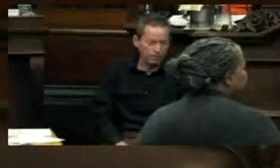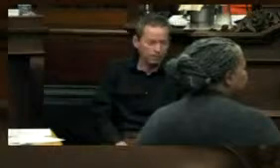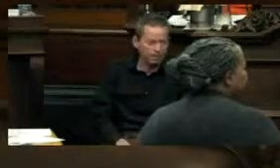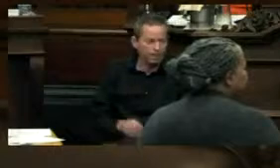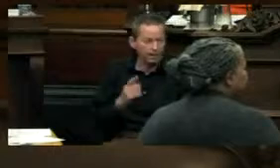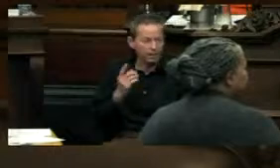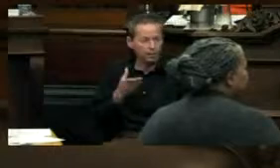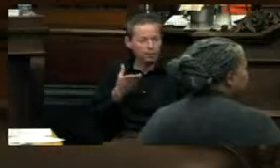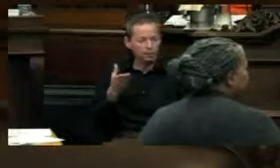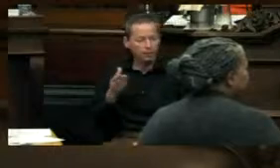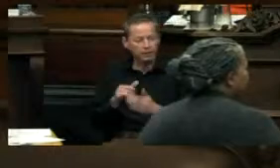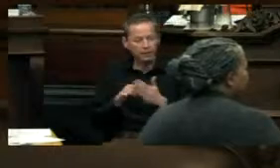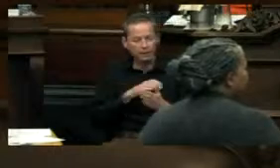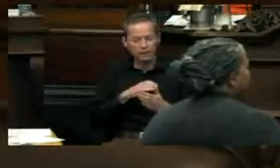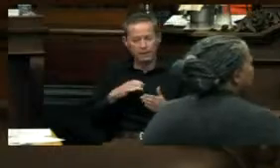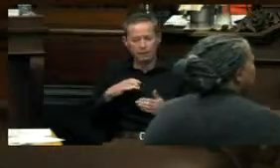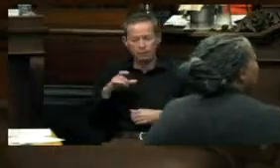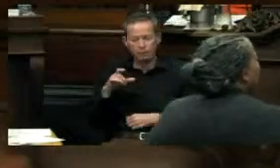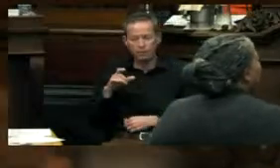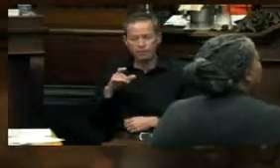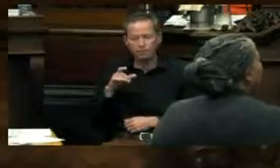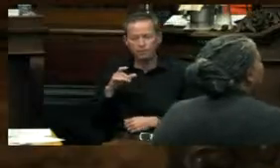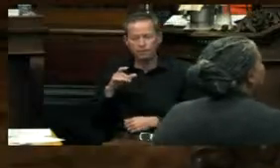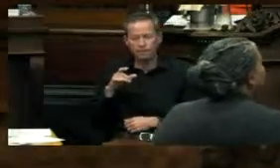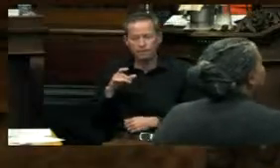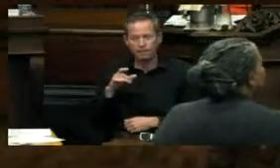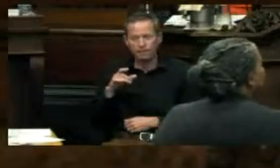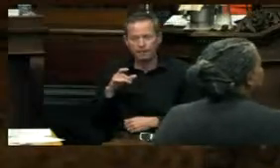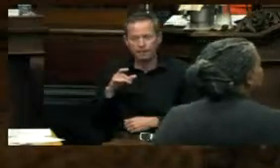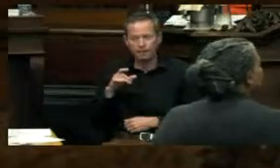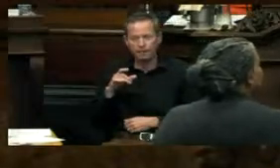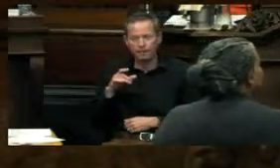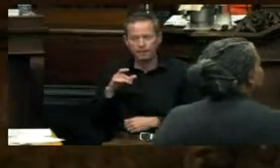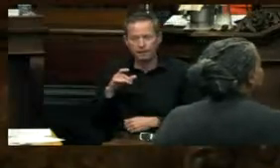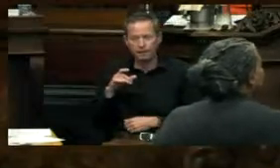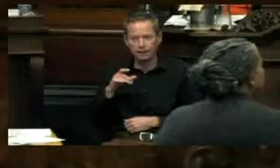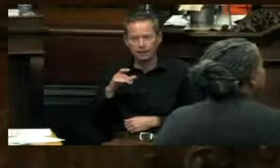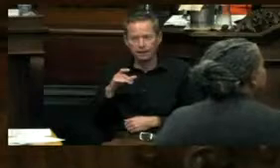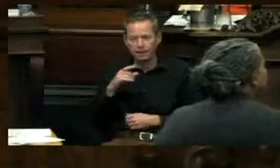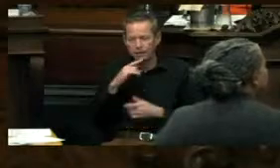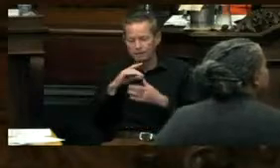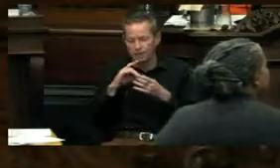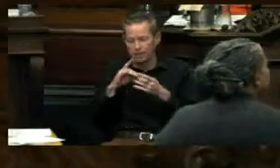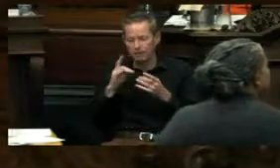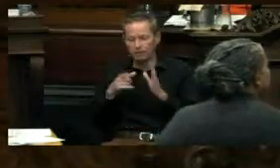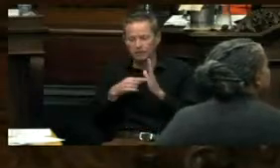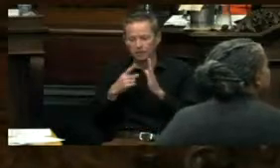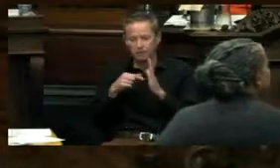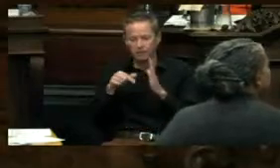saw a stern commitment from PAB to say, hey, we're going to keep forging forward. One of the